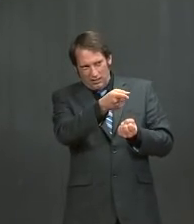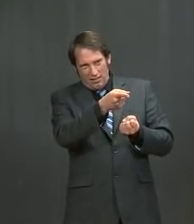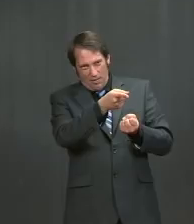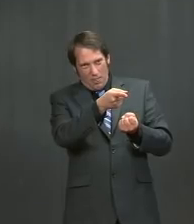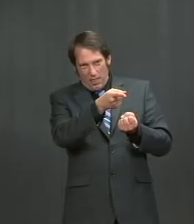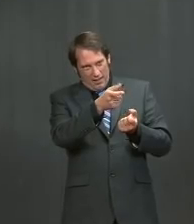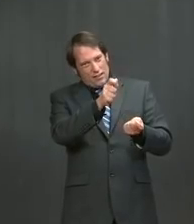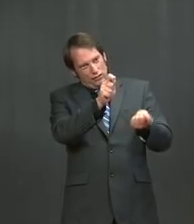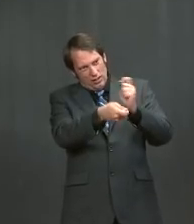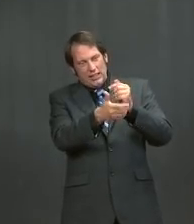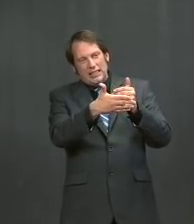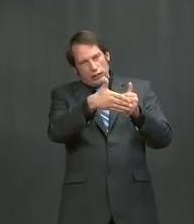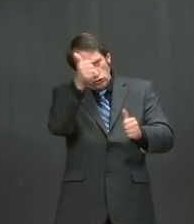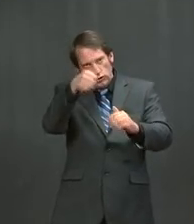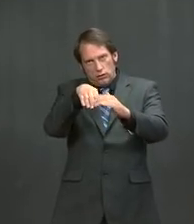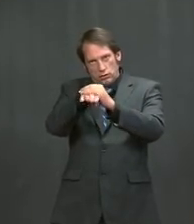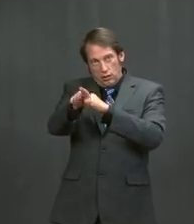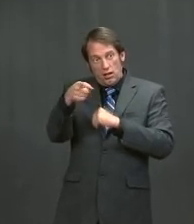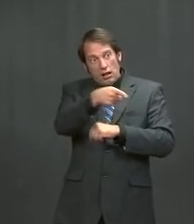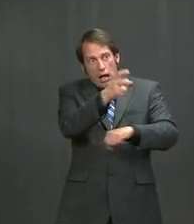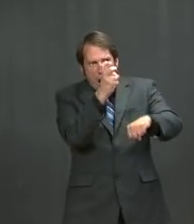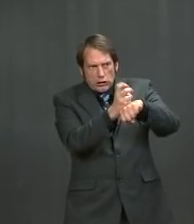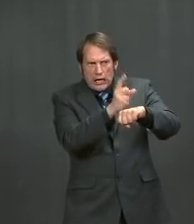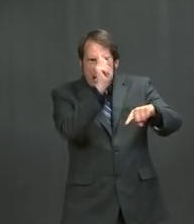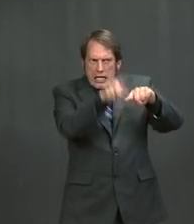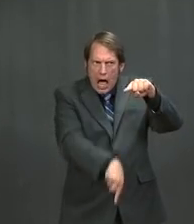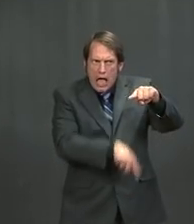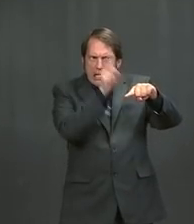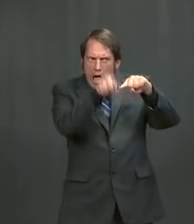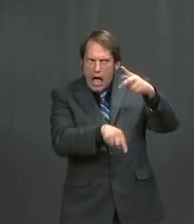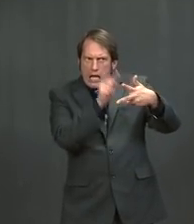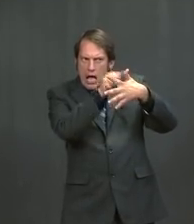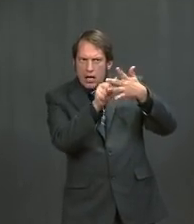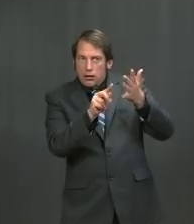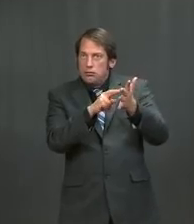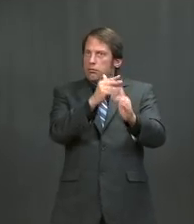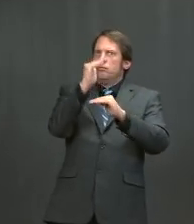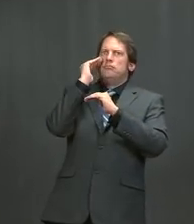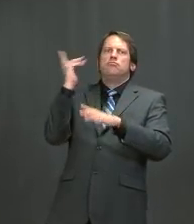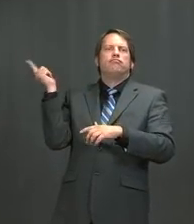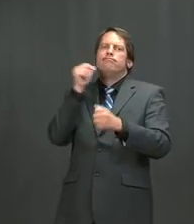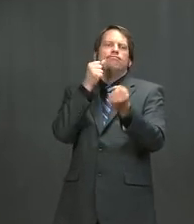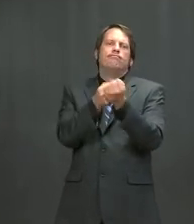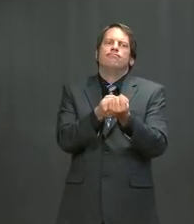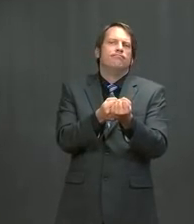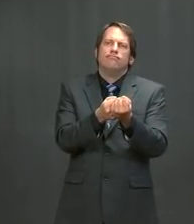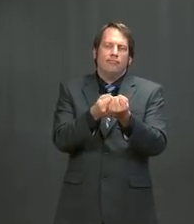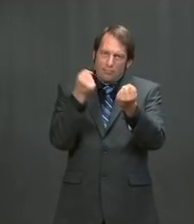and not harder to vote, and that will continue to be what he advocates for. The Press: But the thing he said has been determined